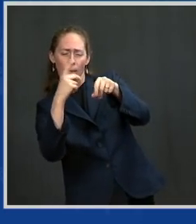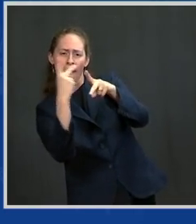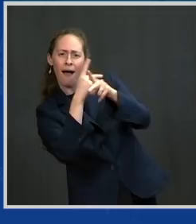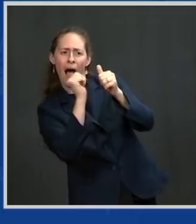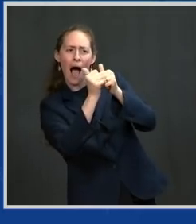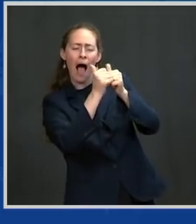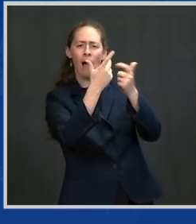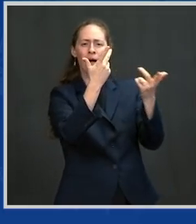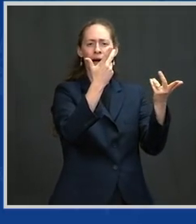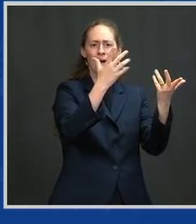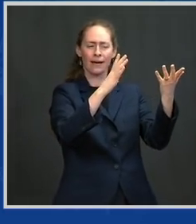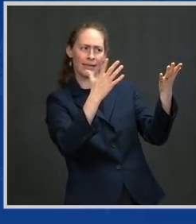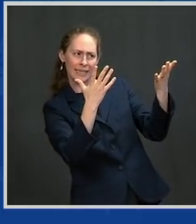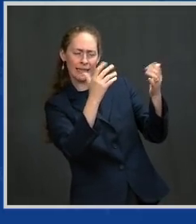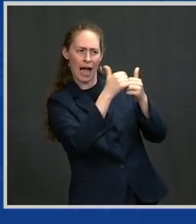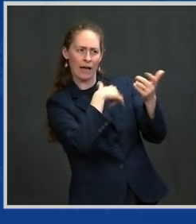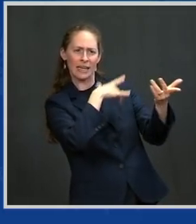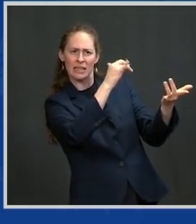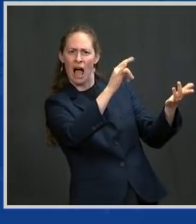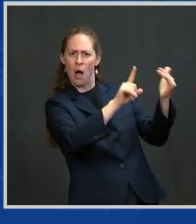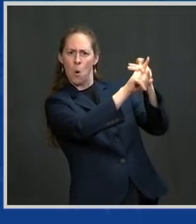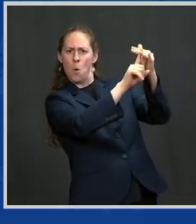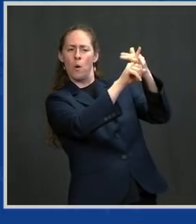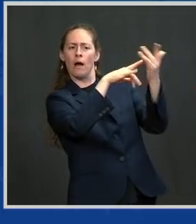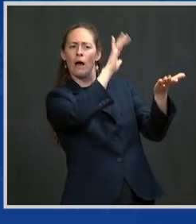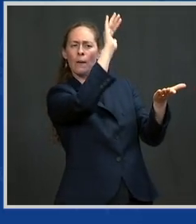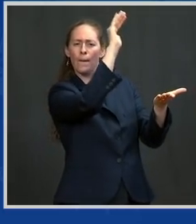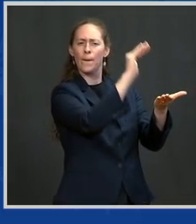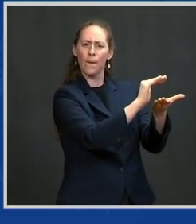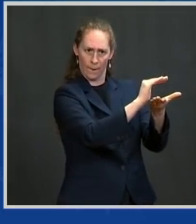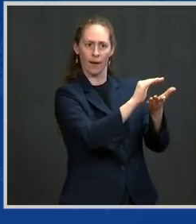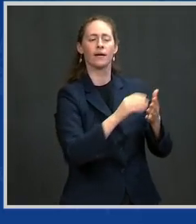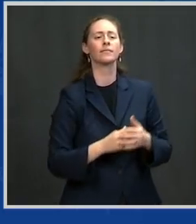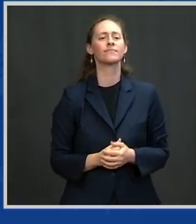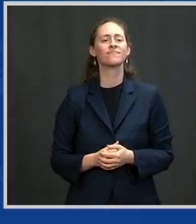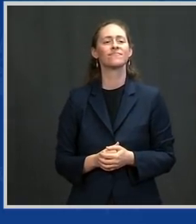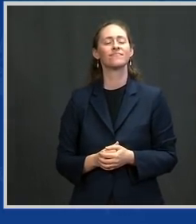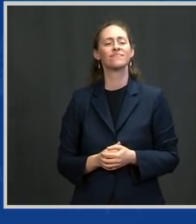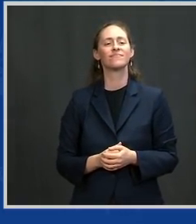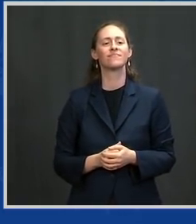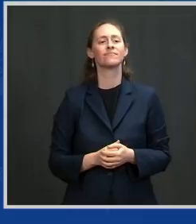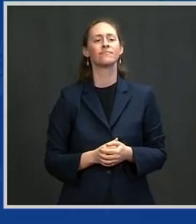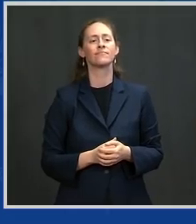including trusted telecommunications providers, supply chains, and energy networks.